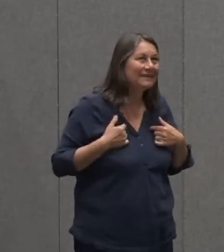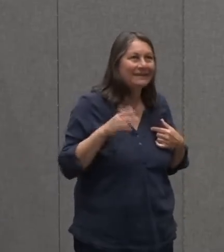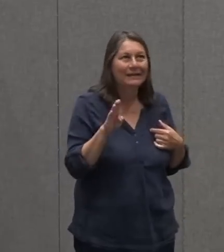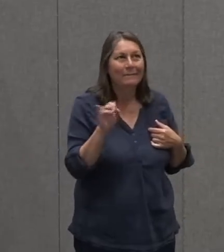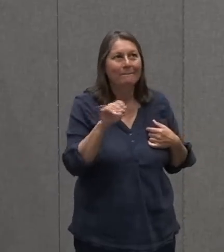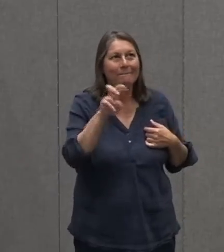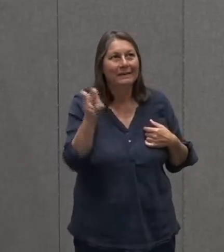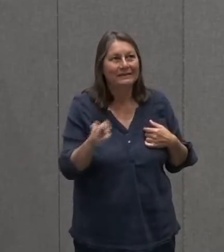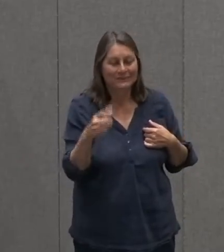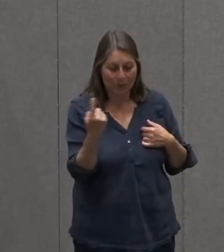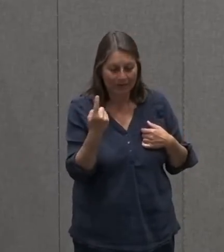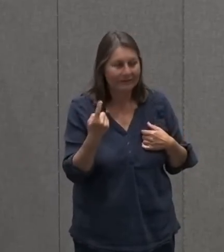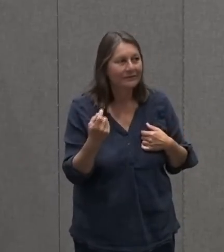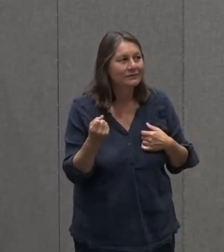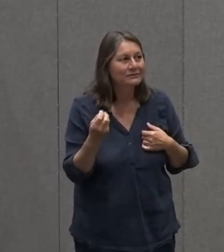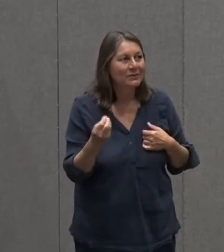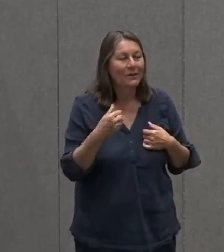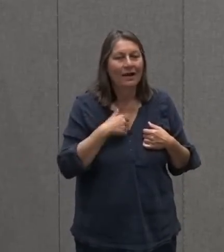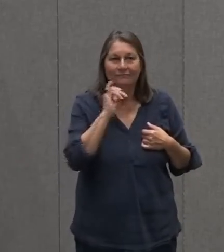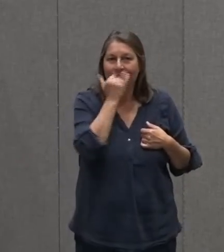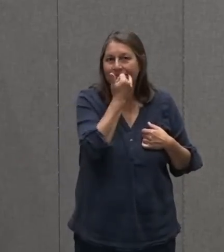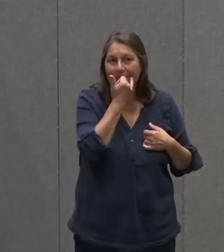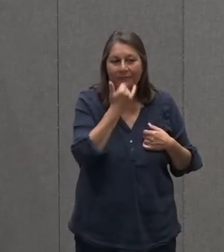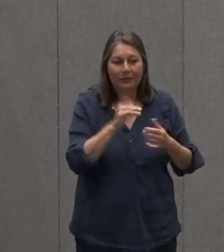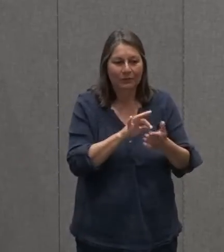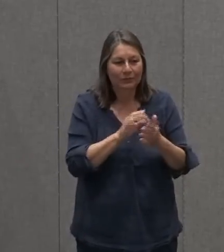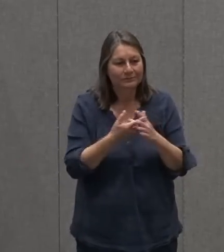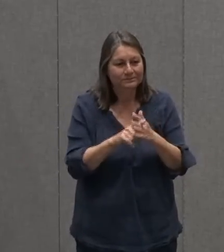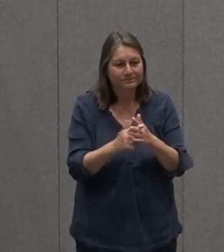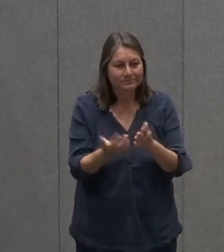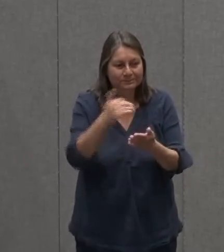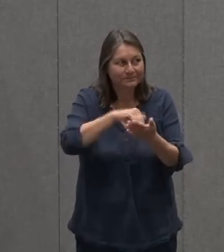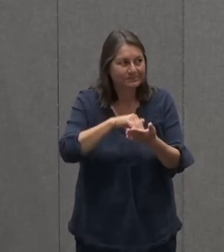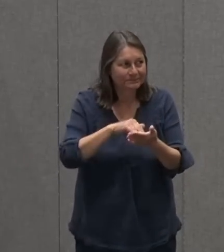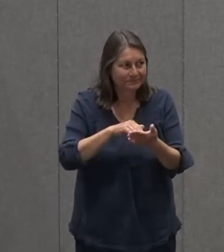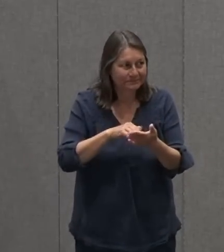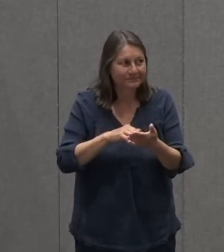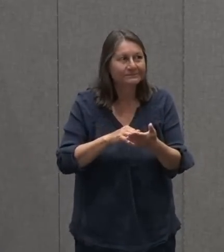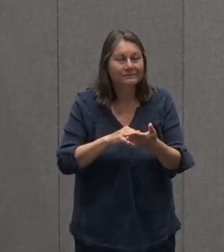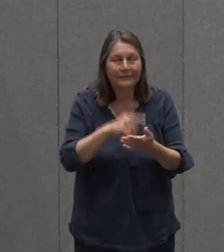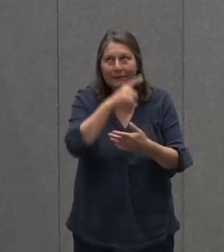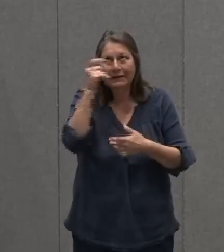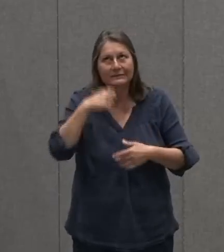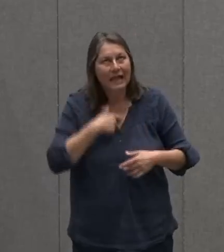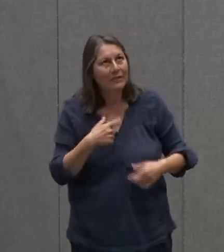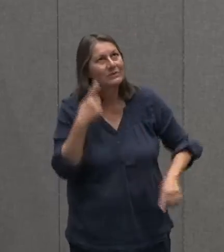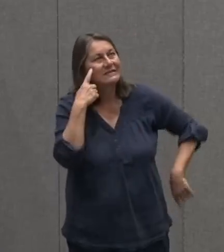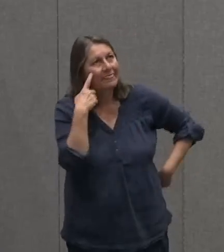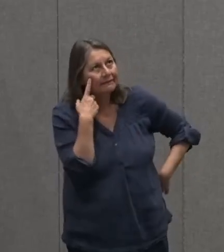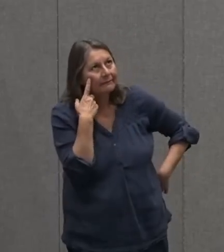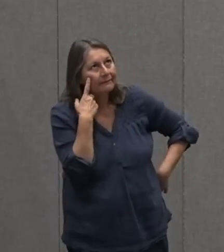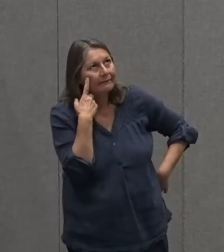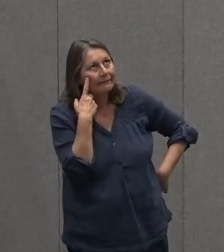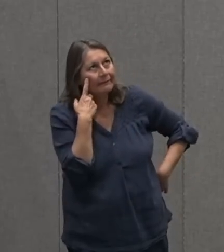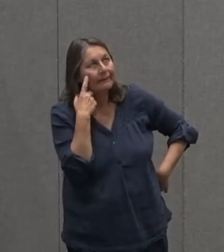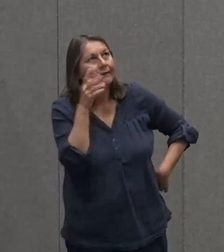Okay, so I messed that one up. All right, now you're right 'cause I was thinking, I was thinking that nine